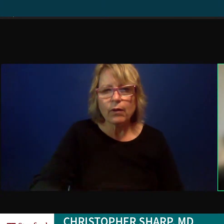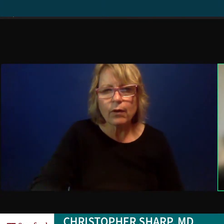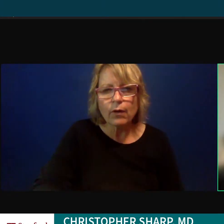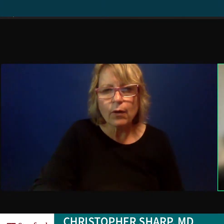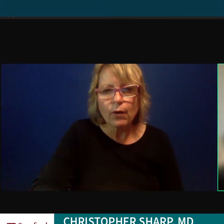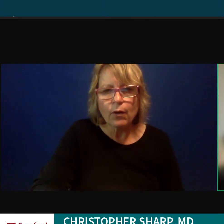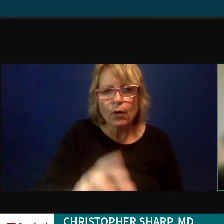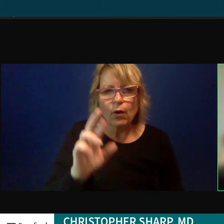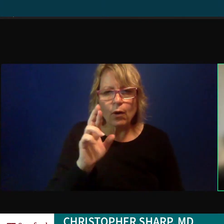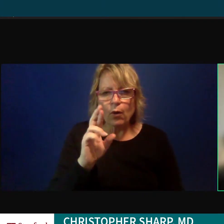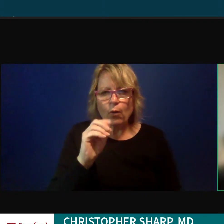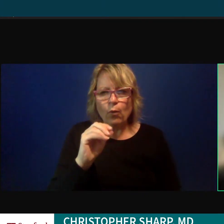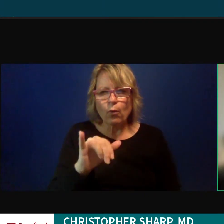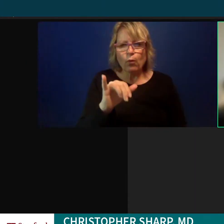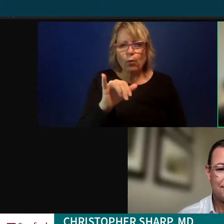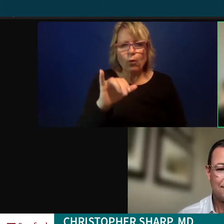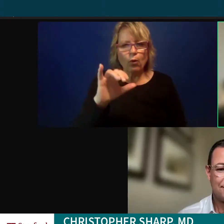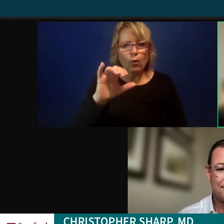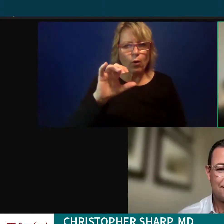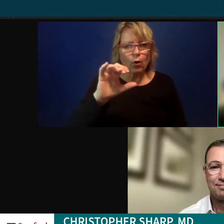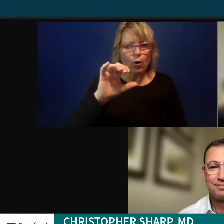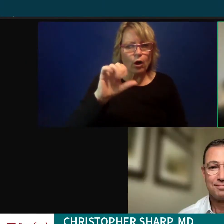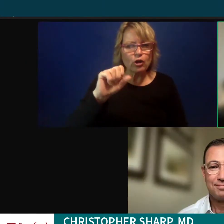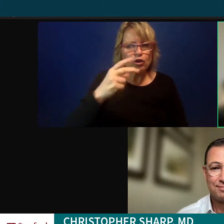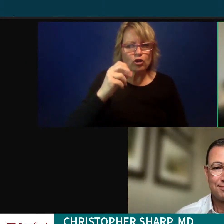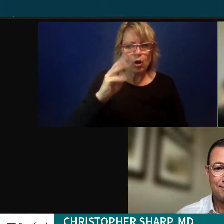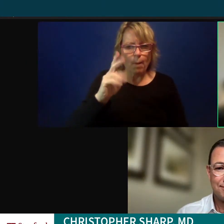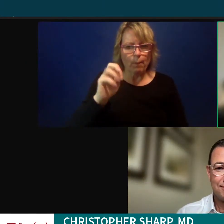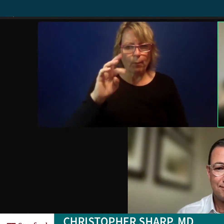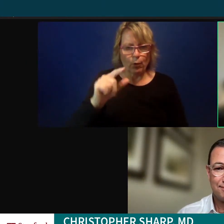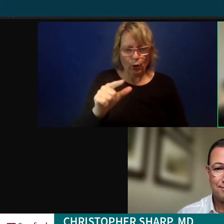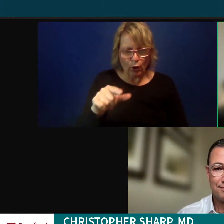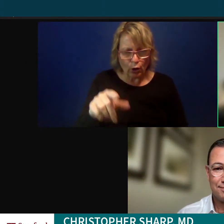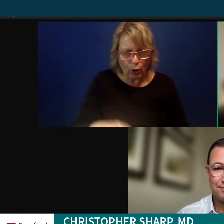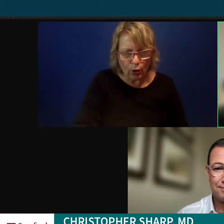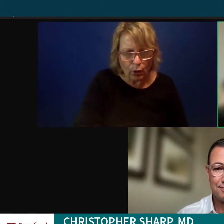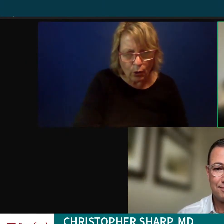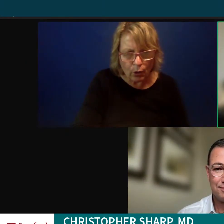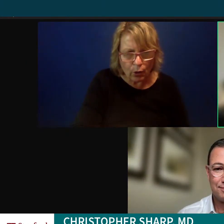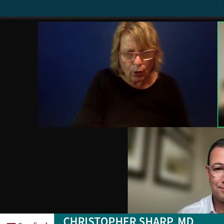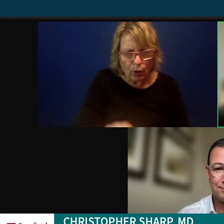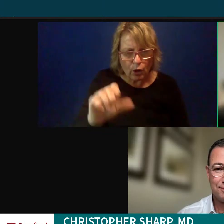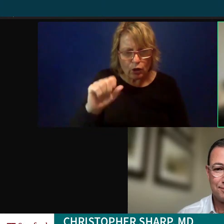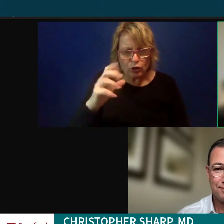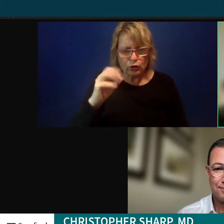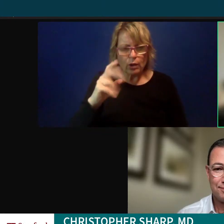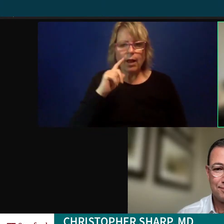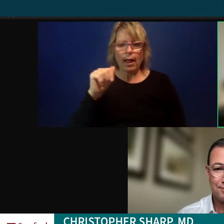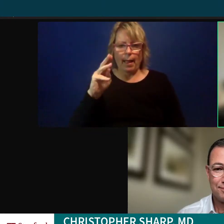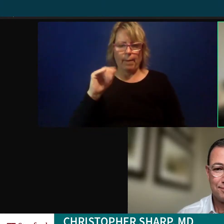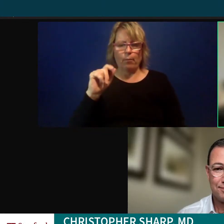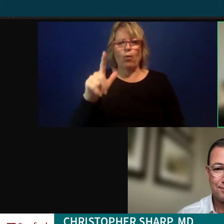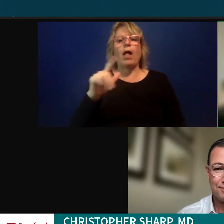Roy is the president and CEO of Amwell, which a provider of telehealth services and platform